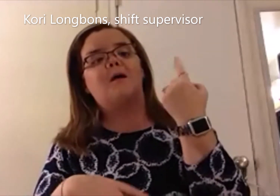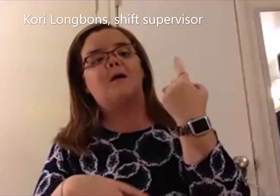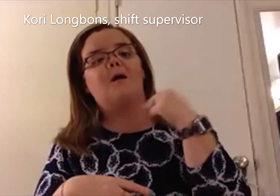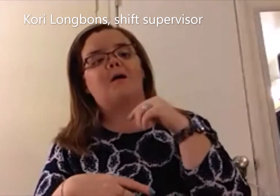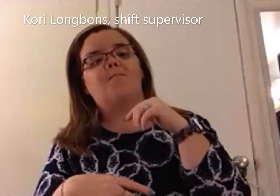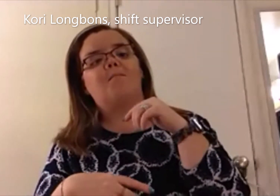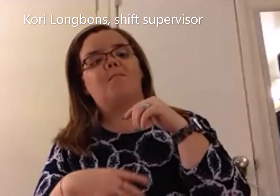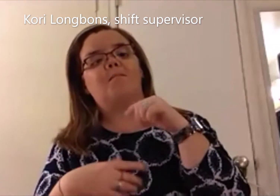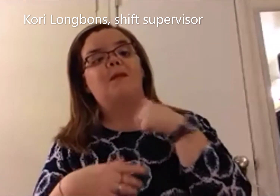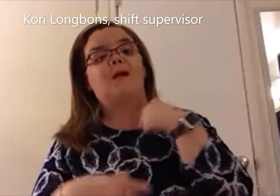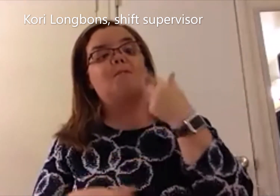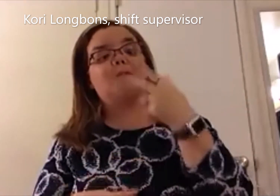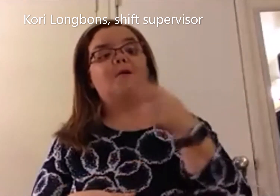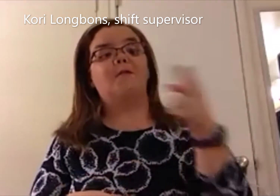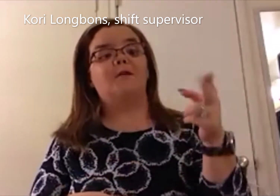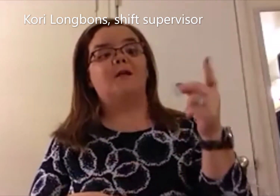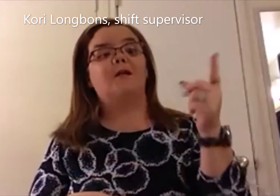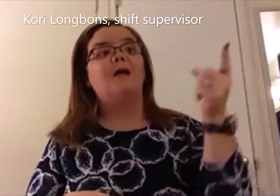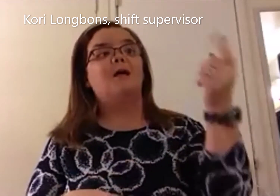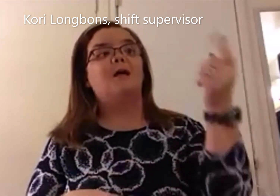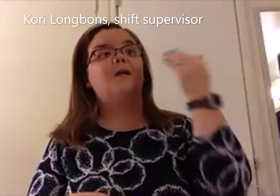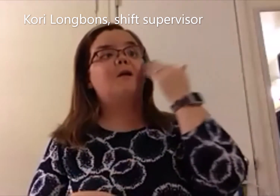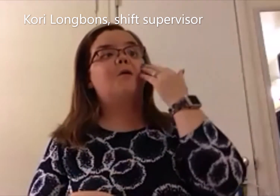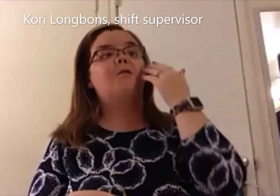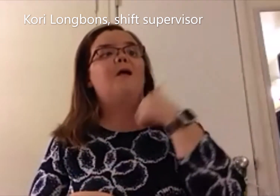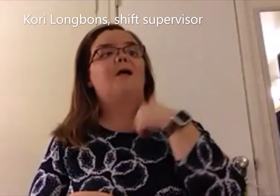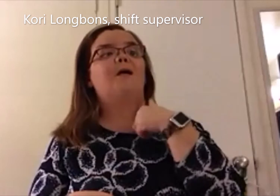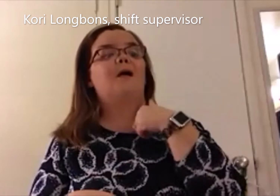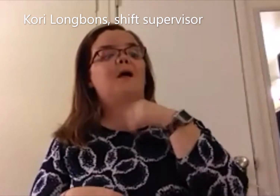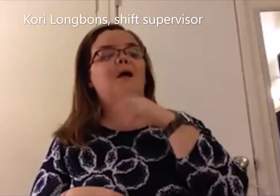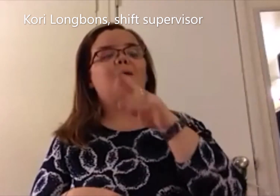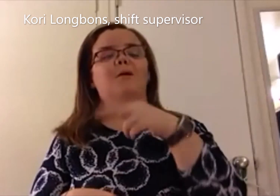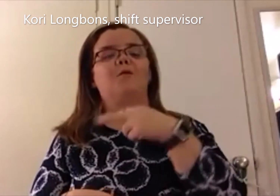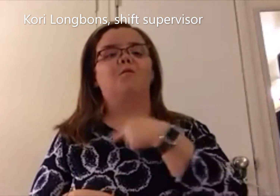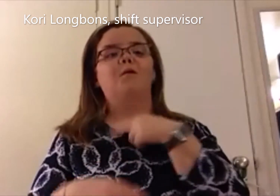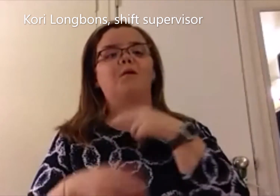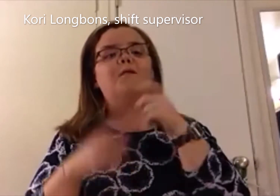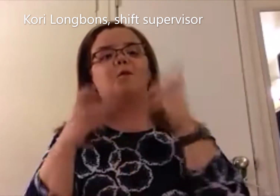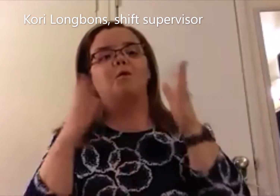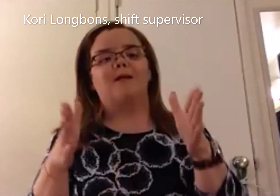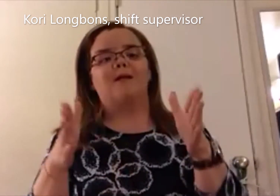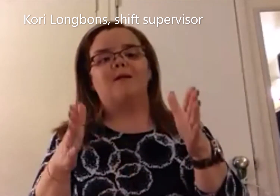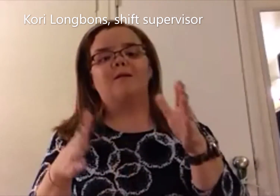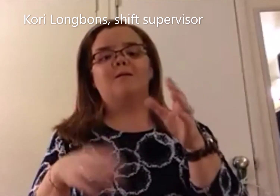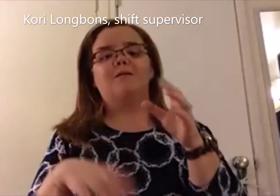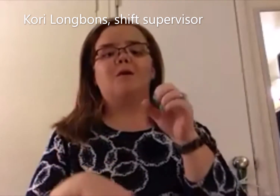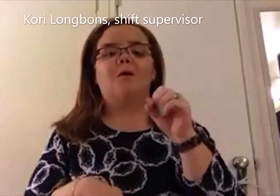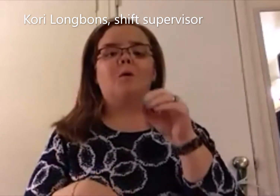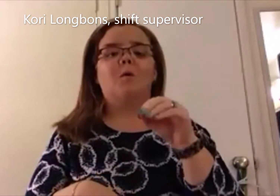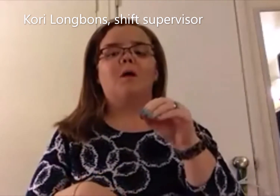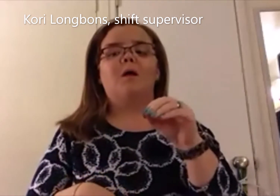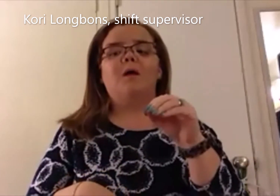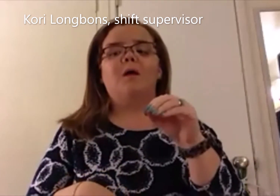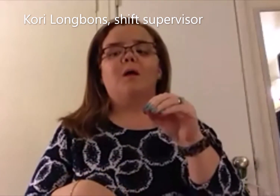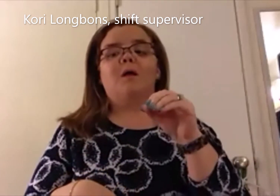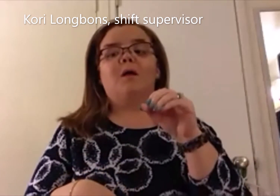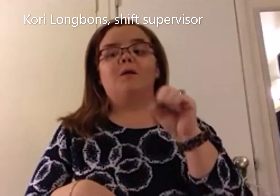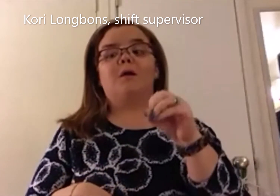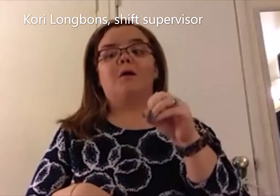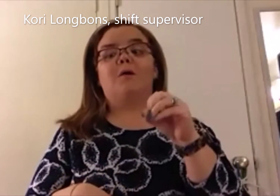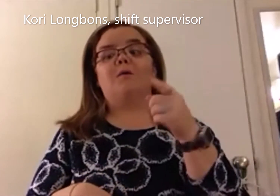um that i'm hard of hearing and they know that i'm in a role of authority so so they